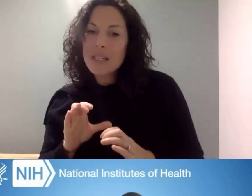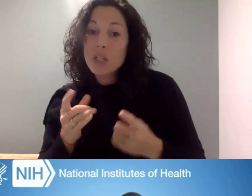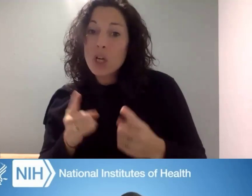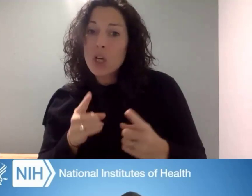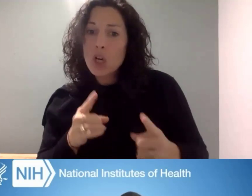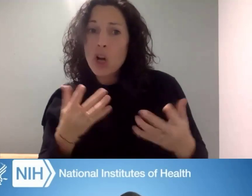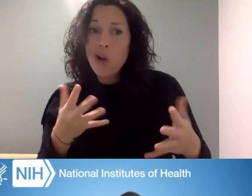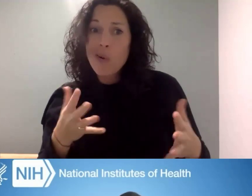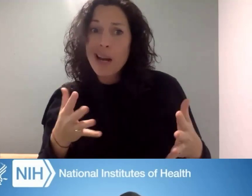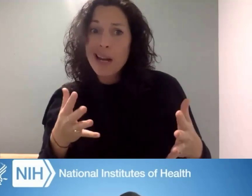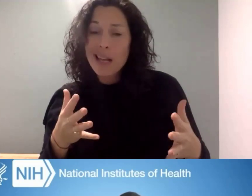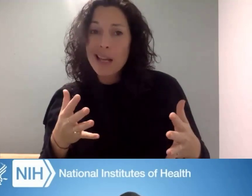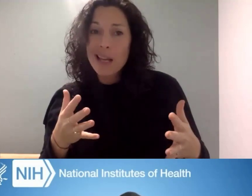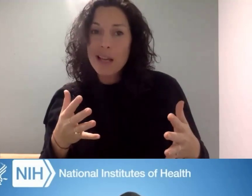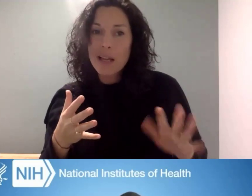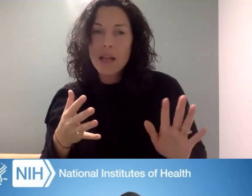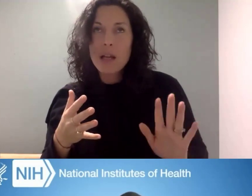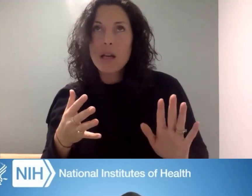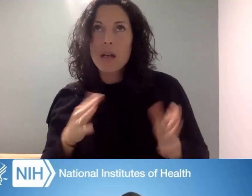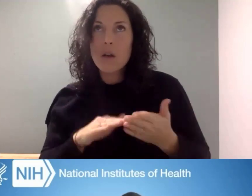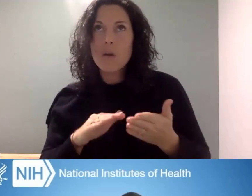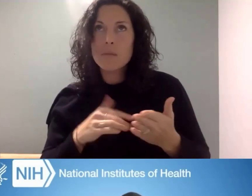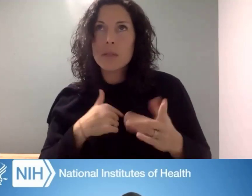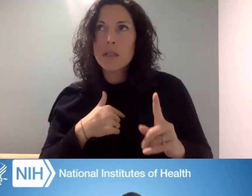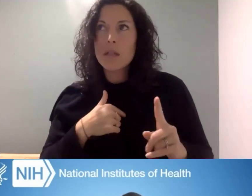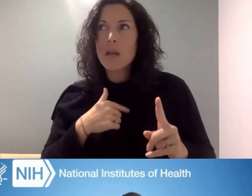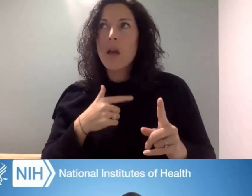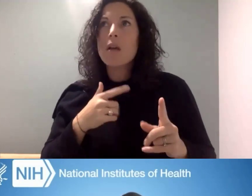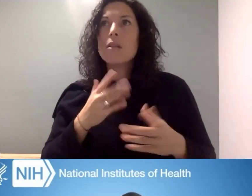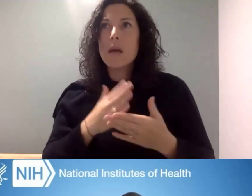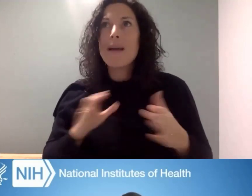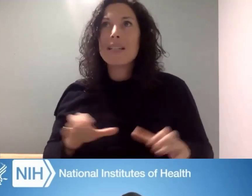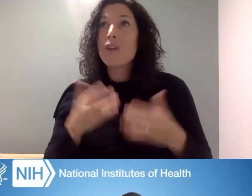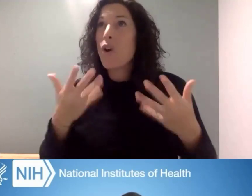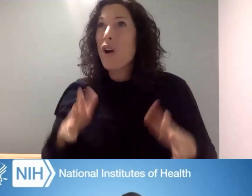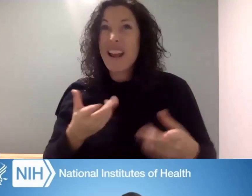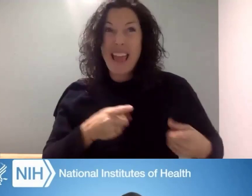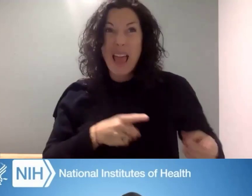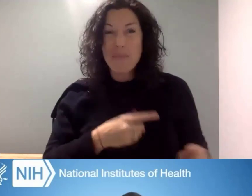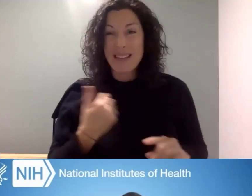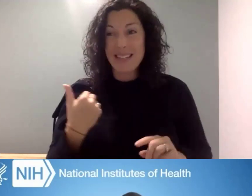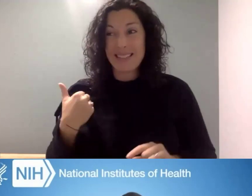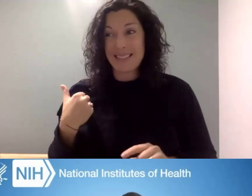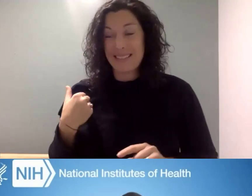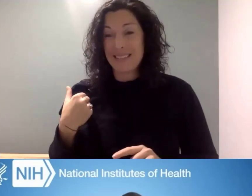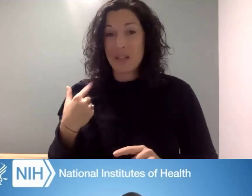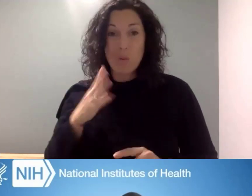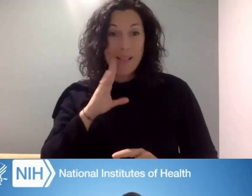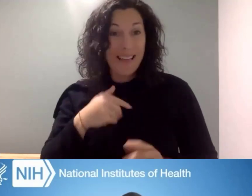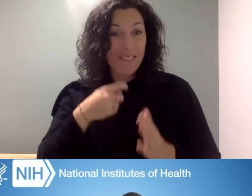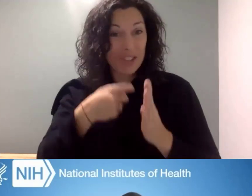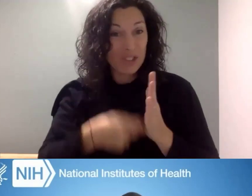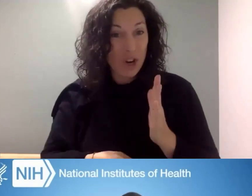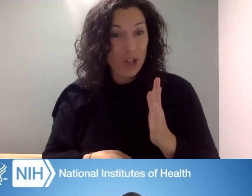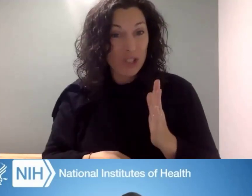or, excuse me, some of the activities have occurred already, will charges incur before the approval be allowable?